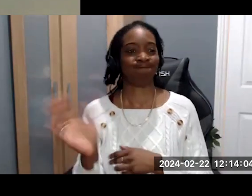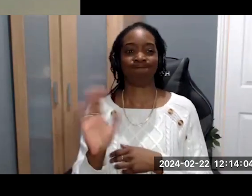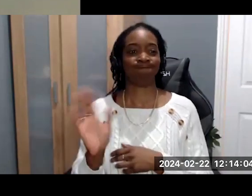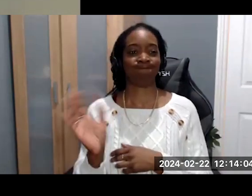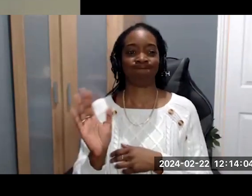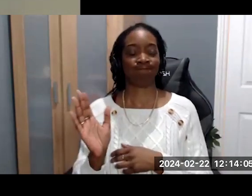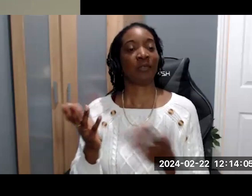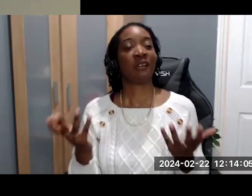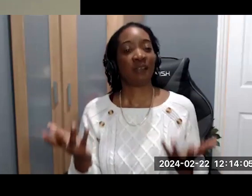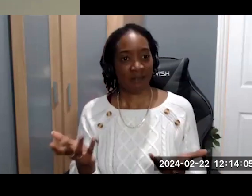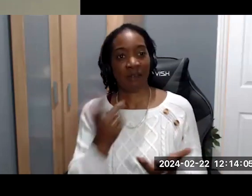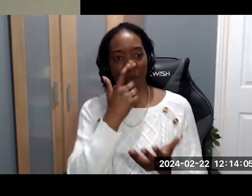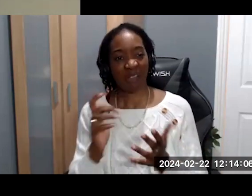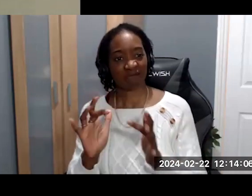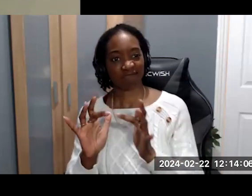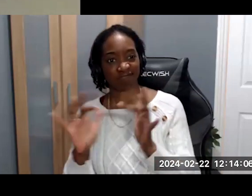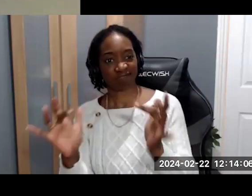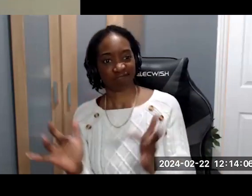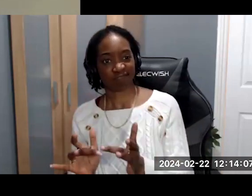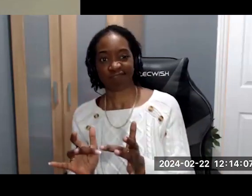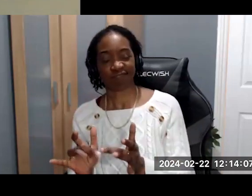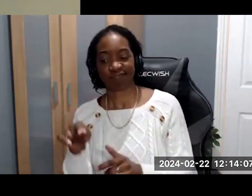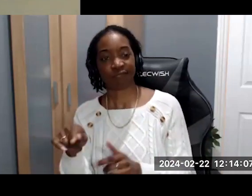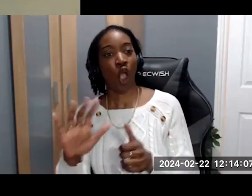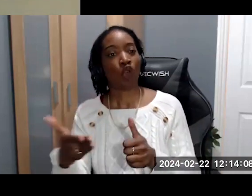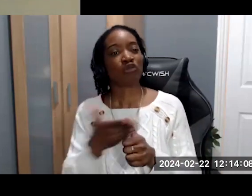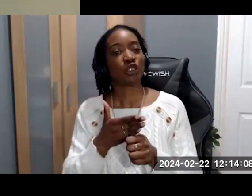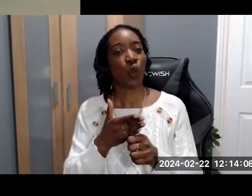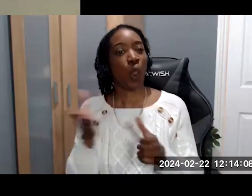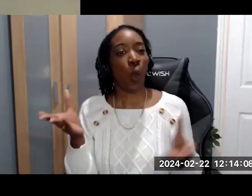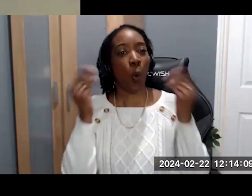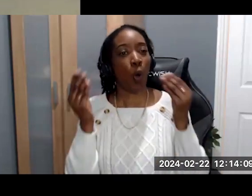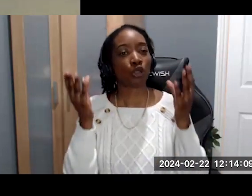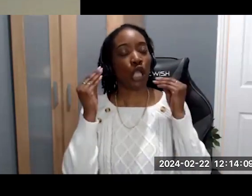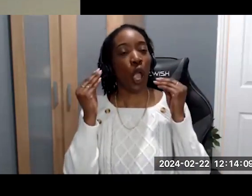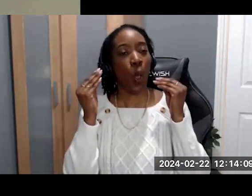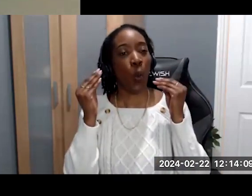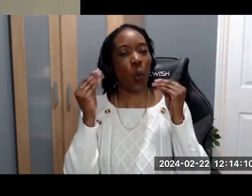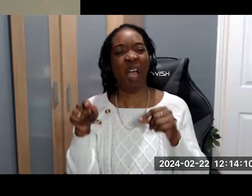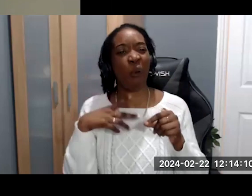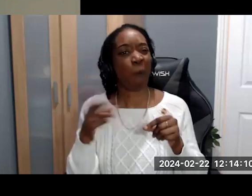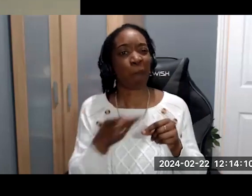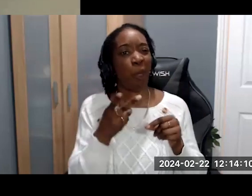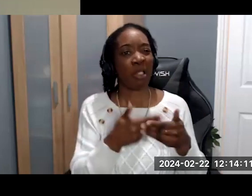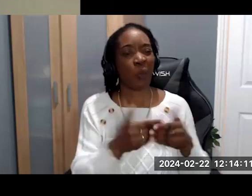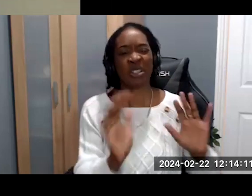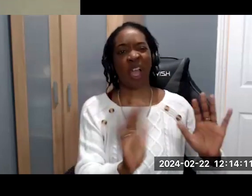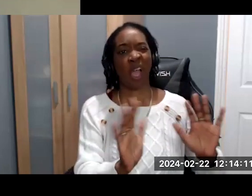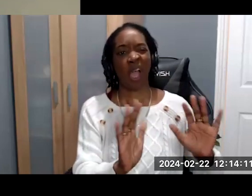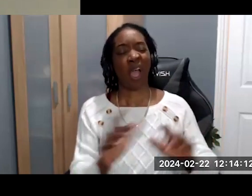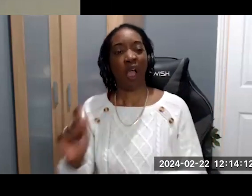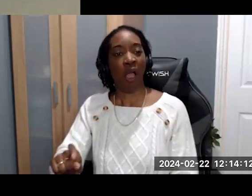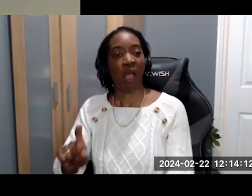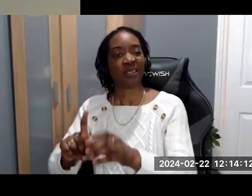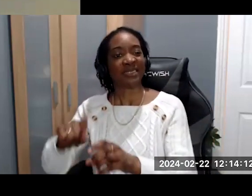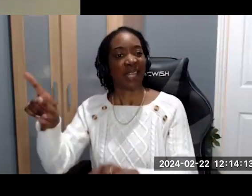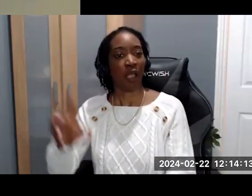time click or untick the original audio option to hear only your audio language Channel we also